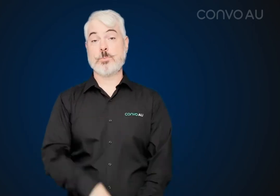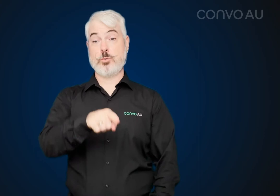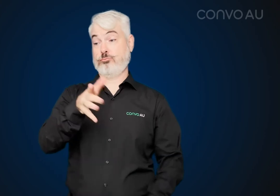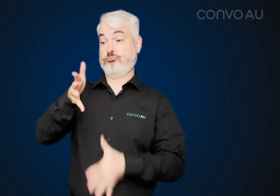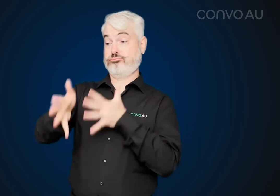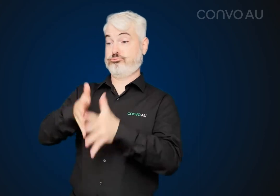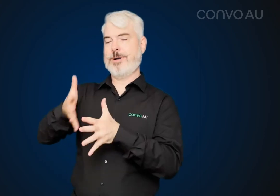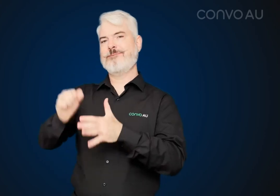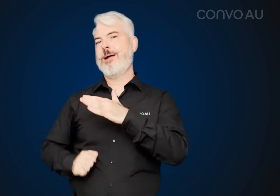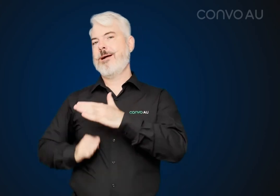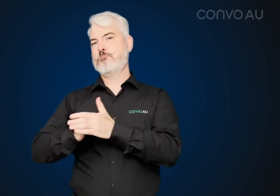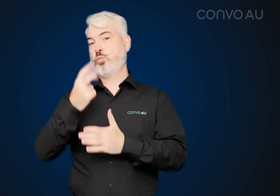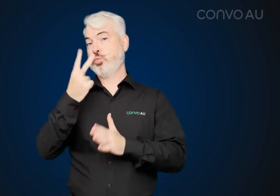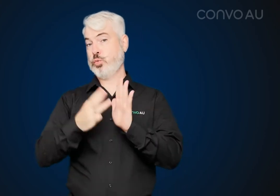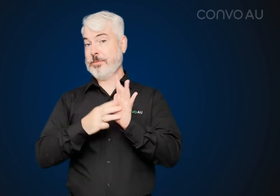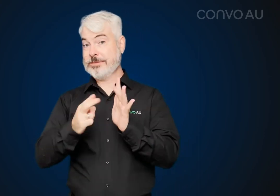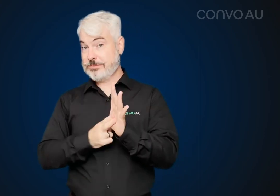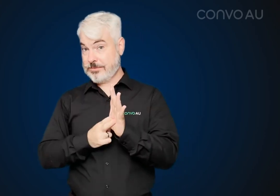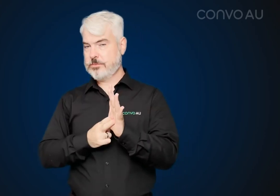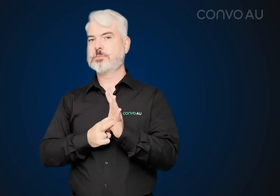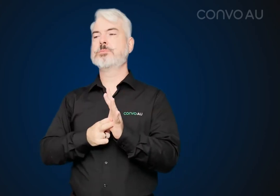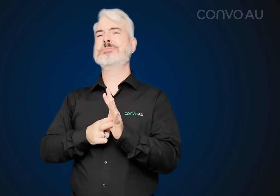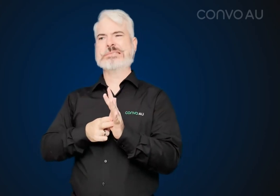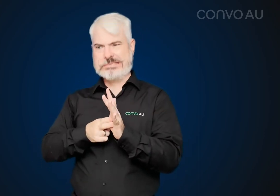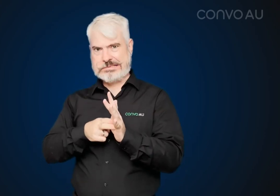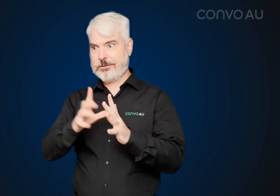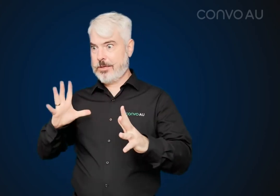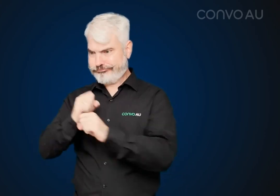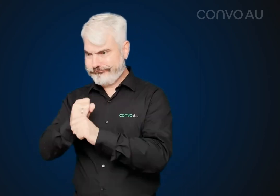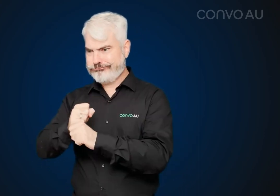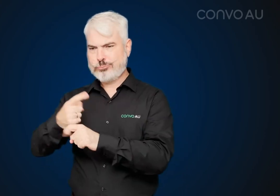You have up to 2 minutes to give your feedback in a video